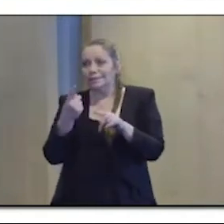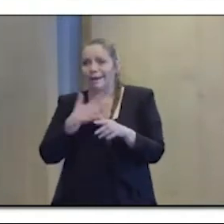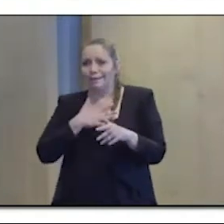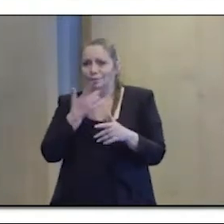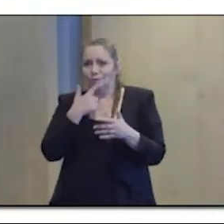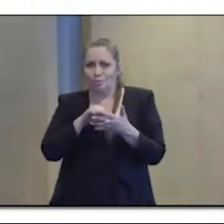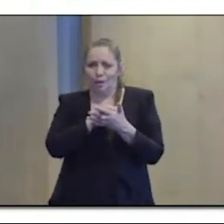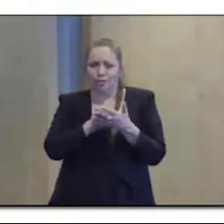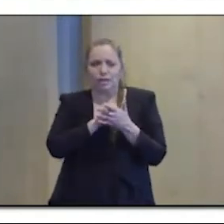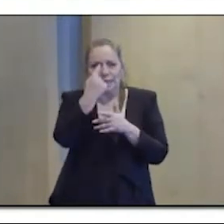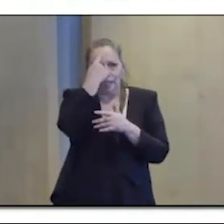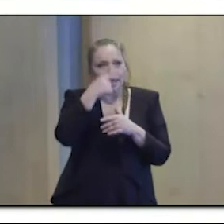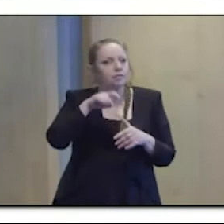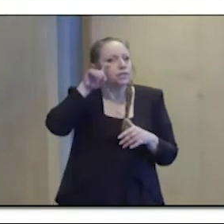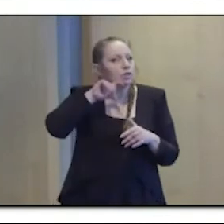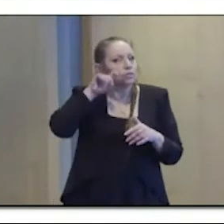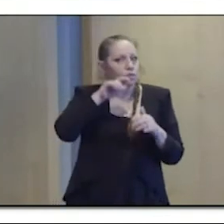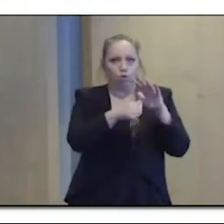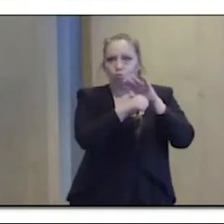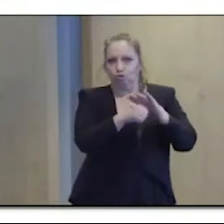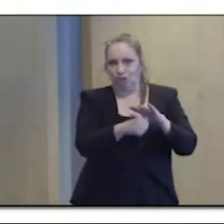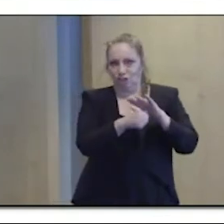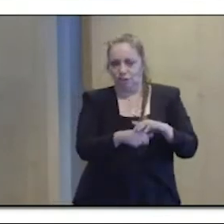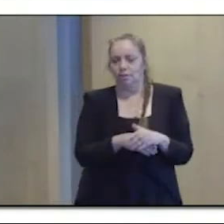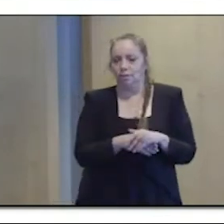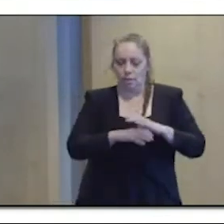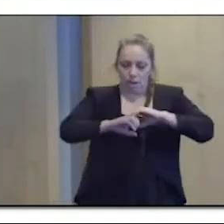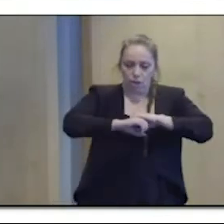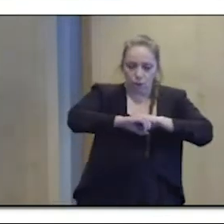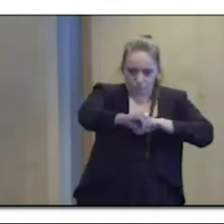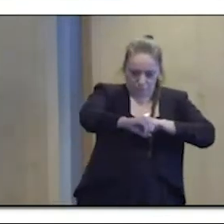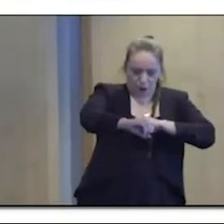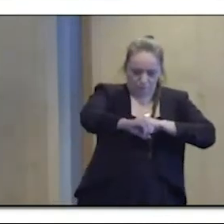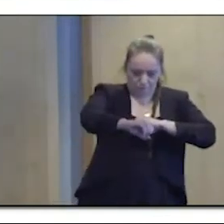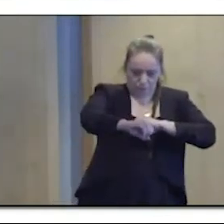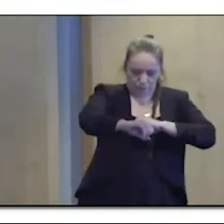of it as water pressure. So if you start you've got a pipe of a fixed size which is your wire and